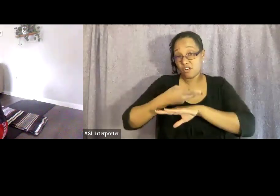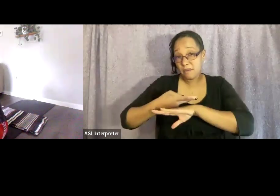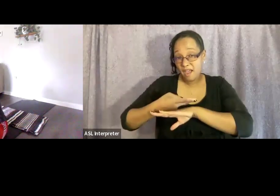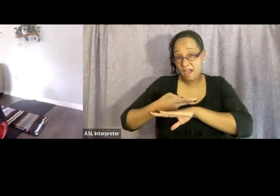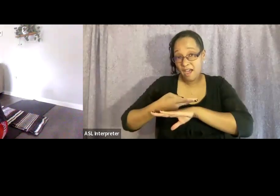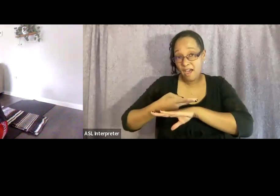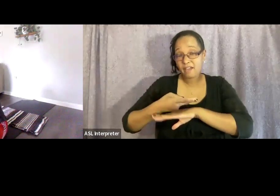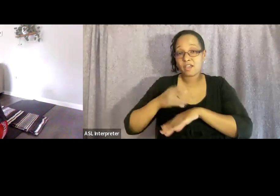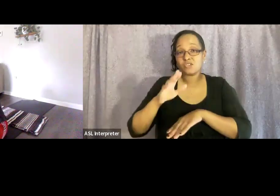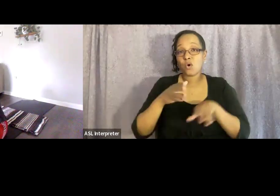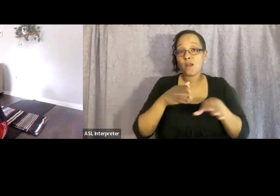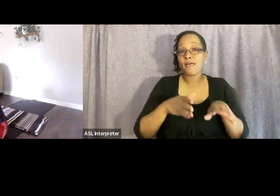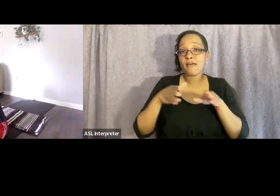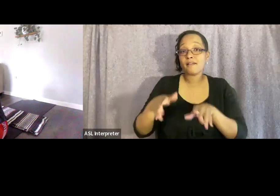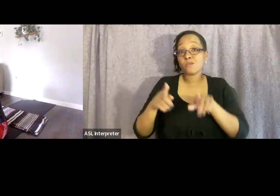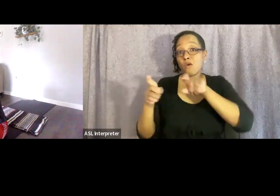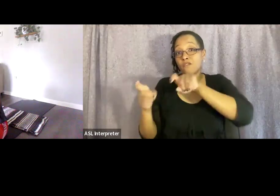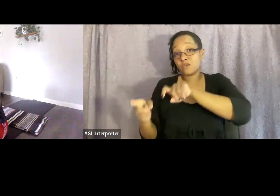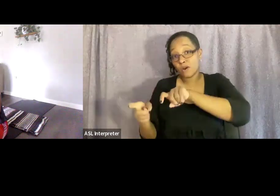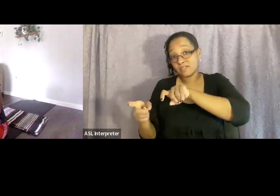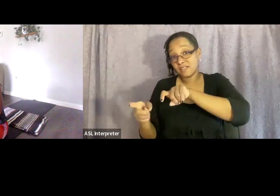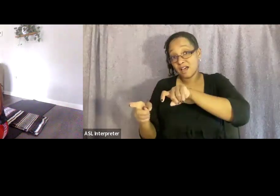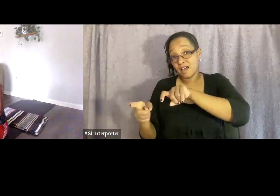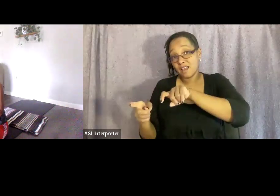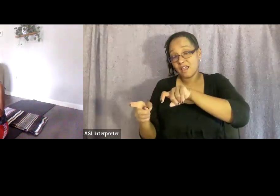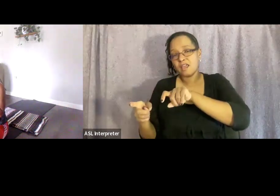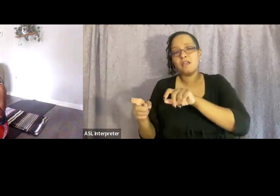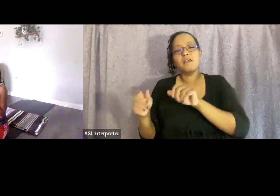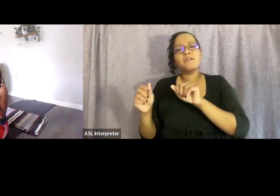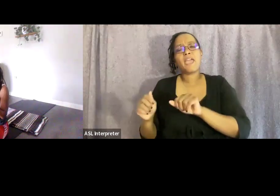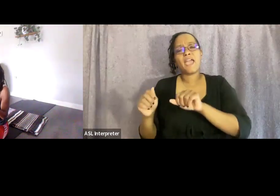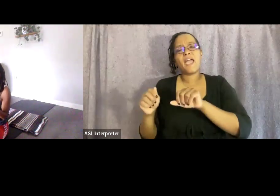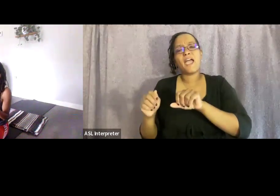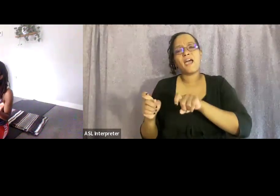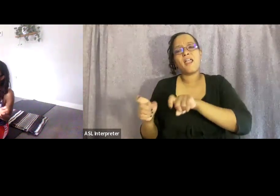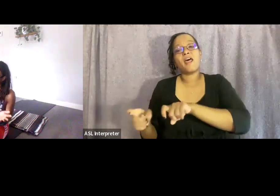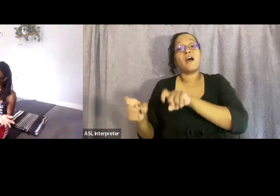over to one side, if you like, you can let the knees fall over to the other side,